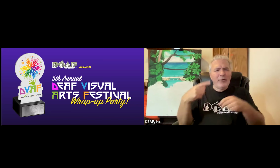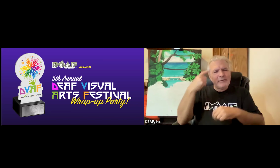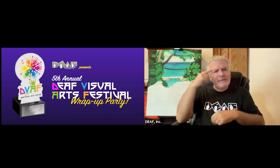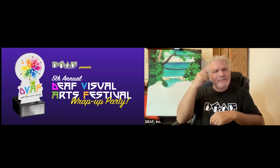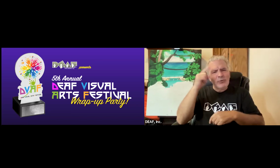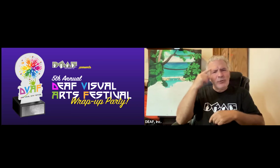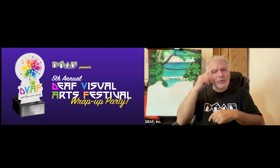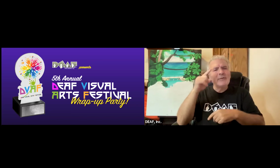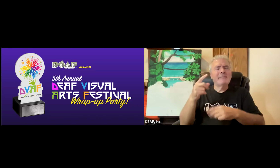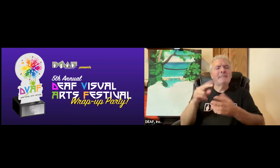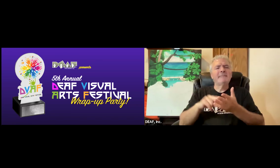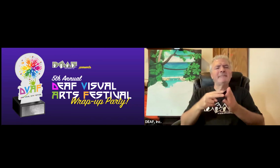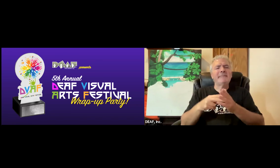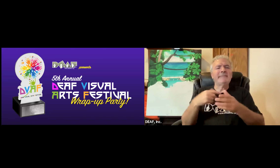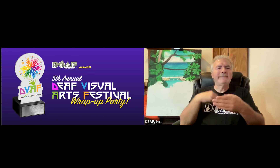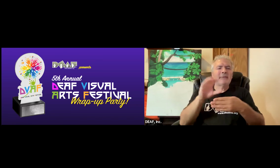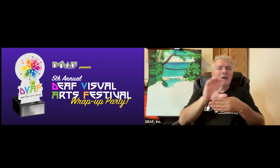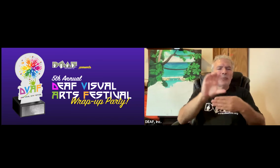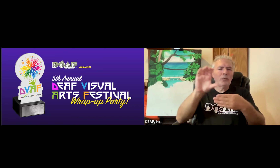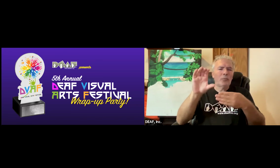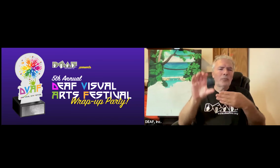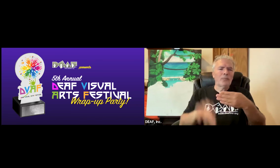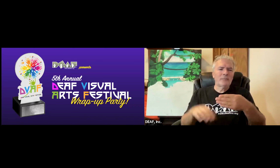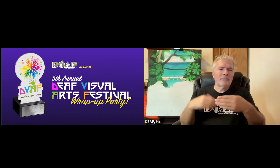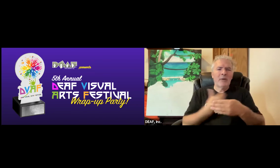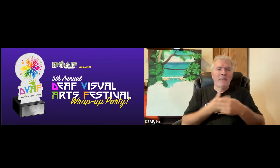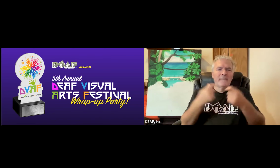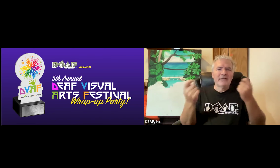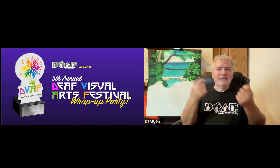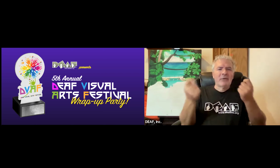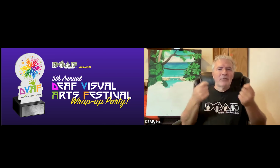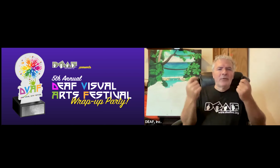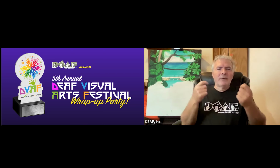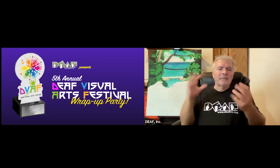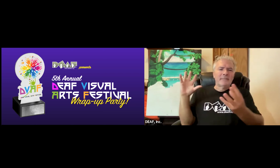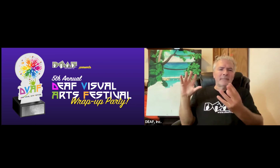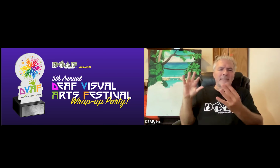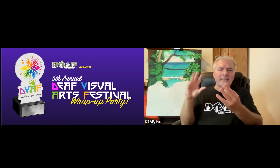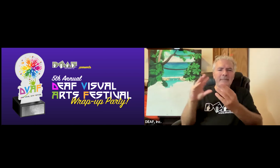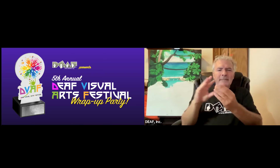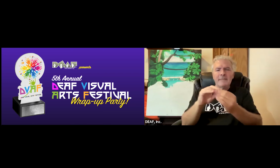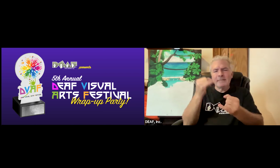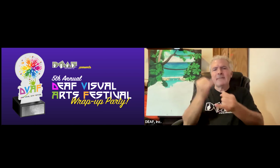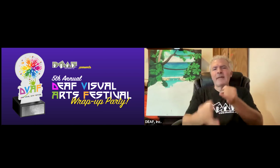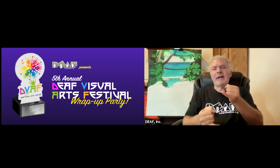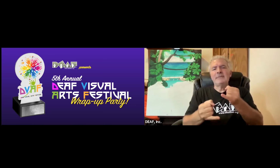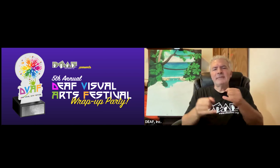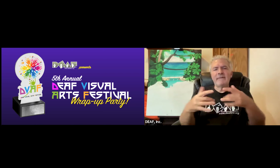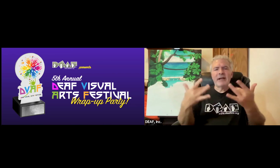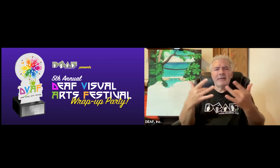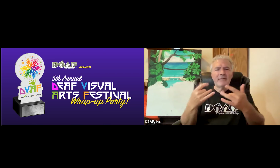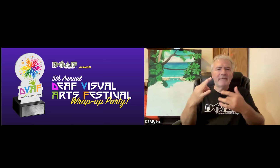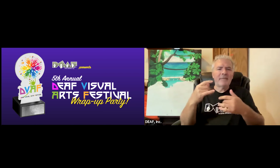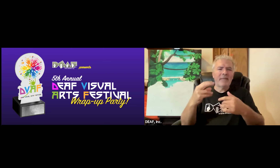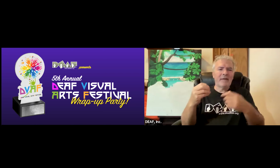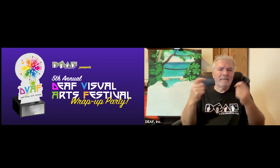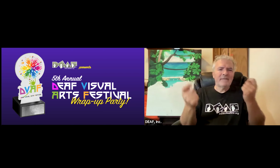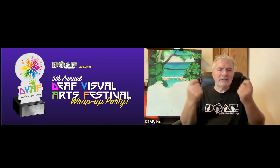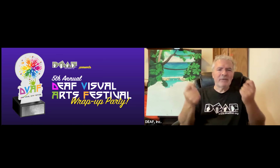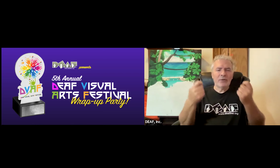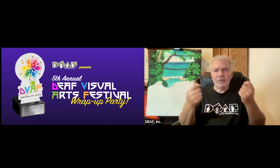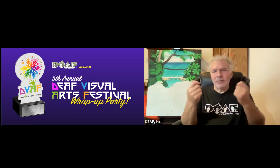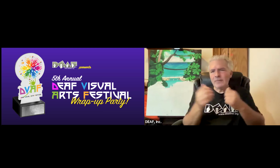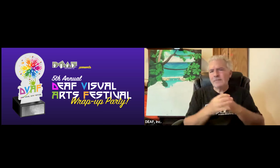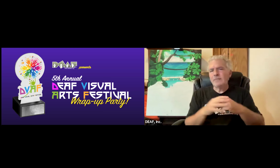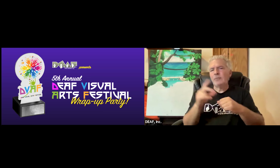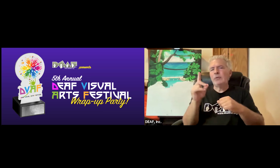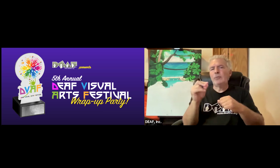And the wrap-up party, the purpose is to have the conclusion of the festival that's been happening for this year.